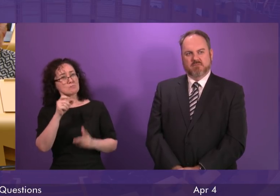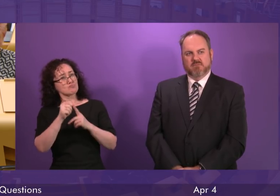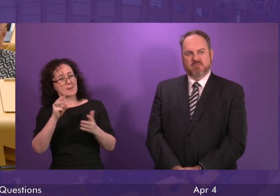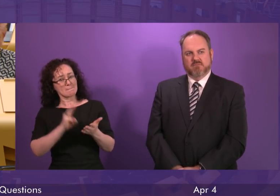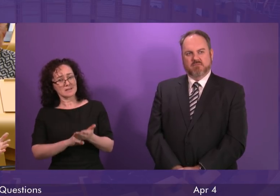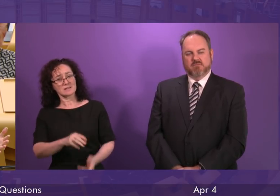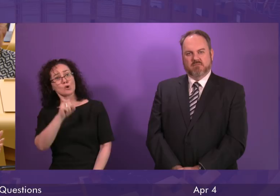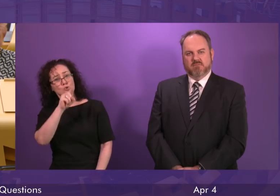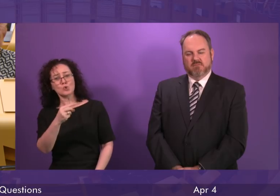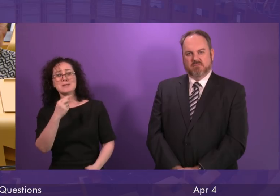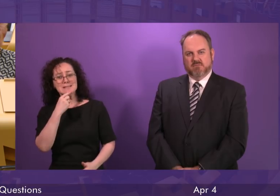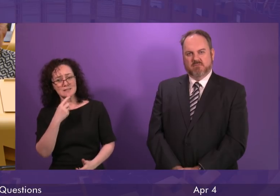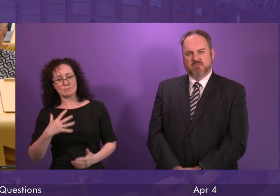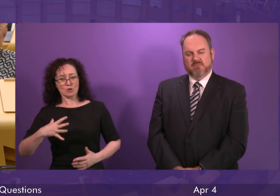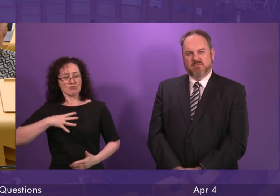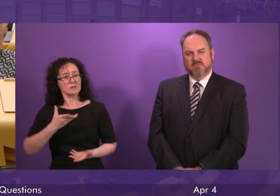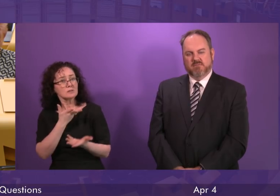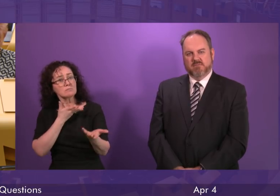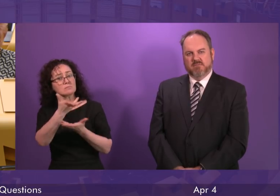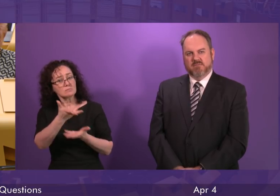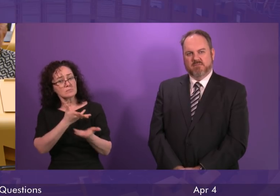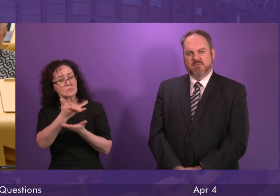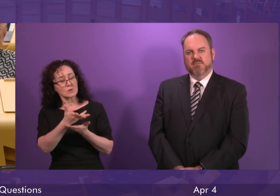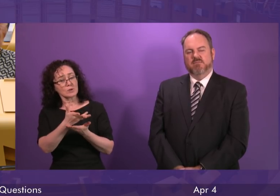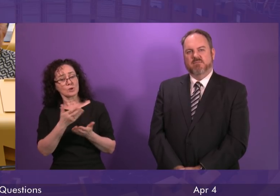unite behind initiatives—such as the motion that Joanna Cherry lodged earlier in the week—to